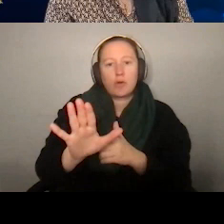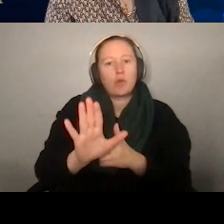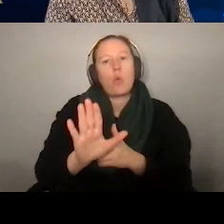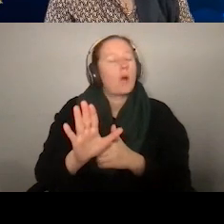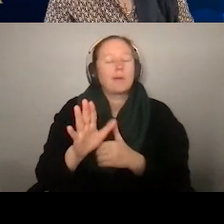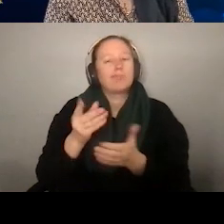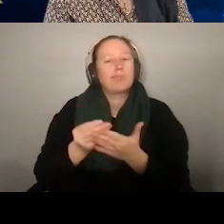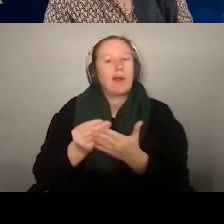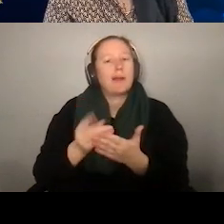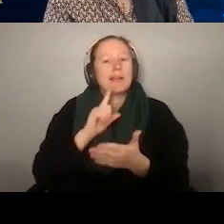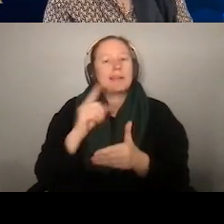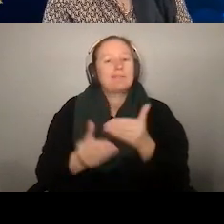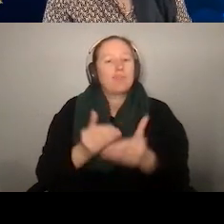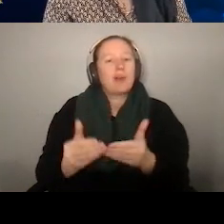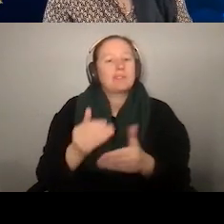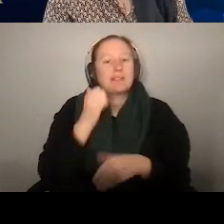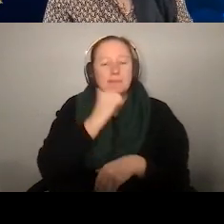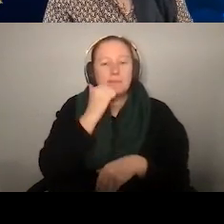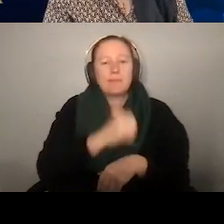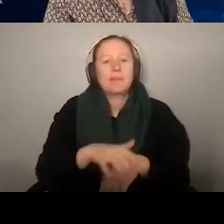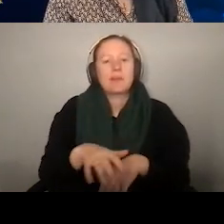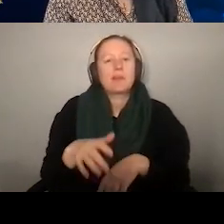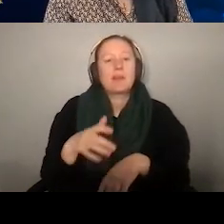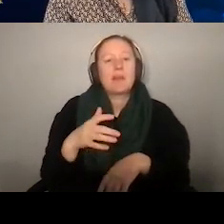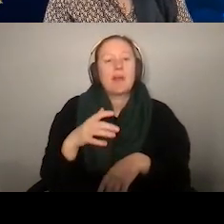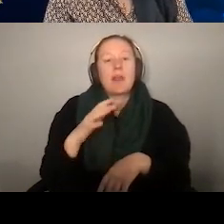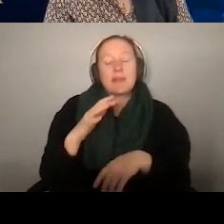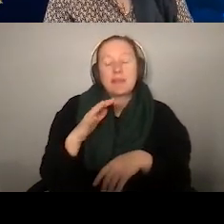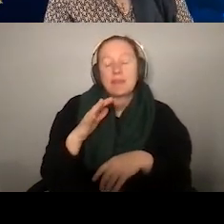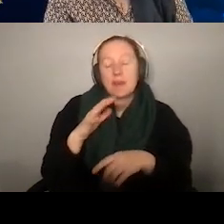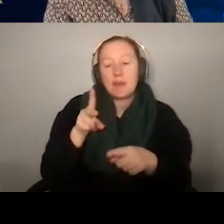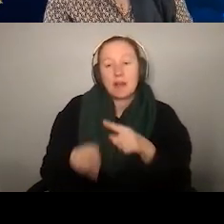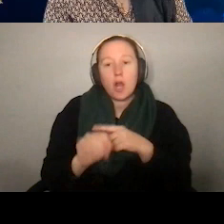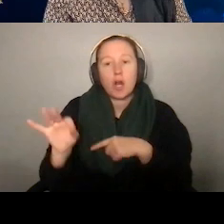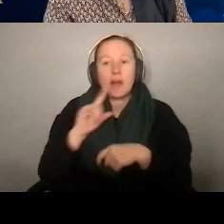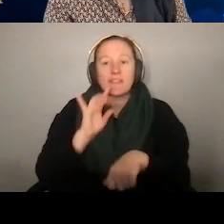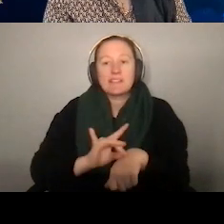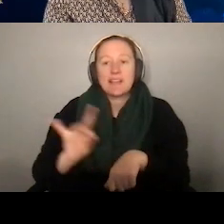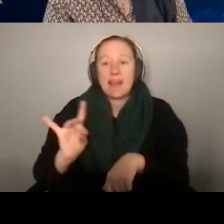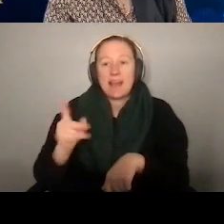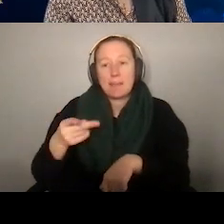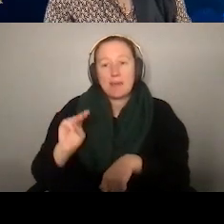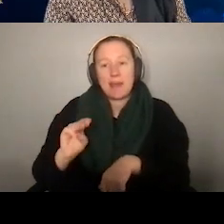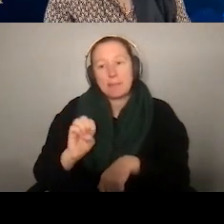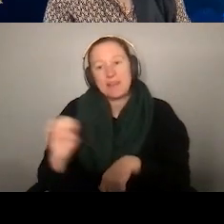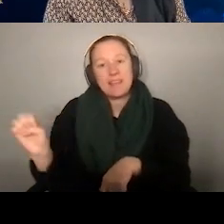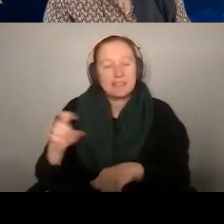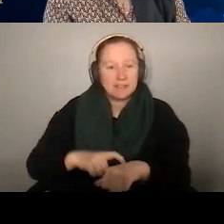The cutoff for our daily payment schedule is 8:00 PM Easter Standard Time. Please be mindful of this cutoff when preparing your request.